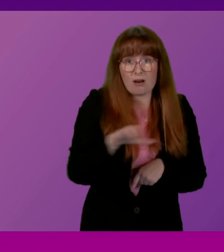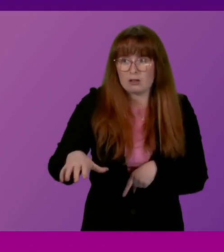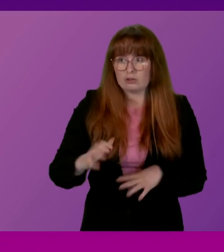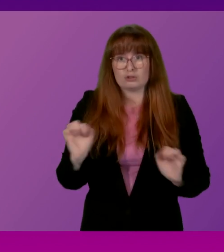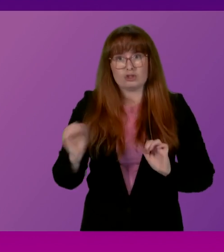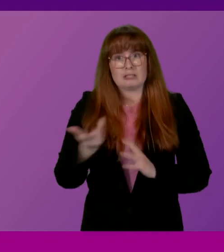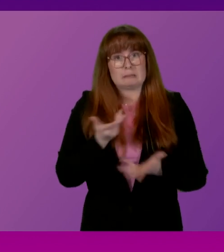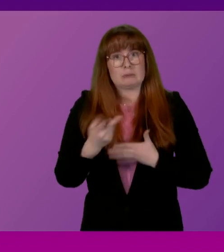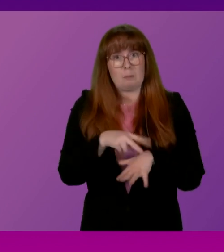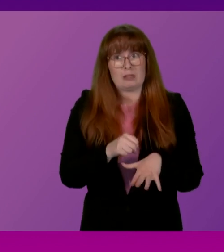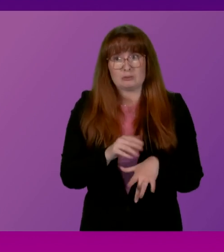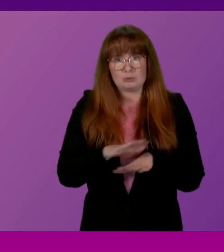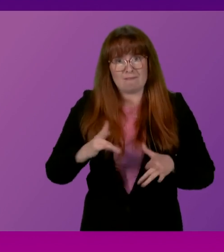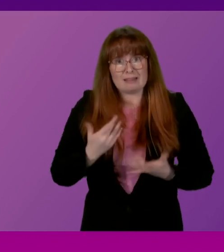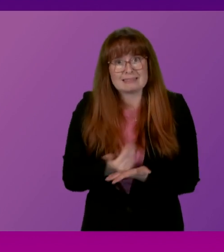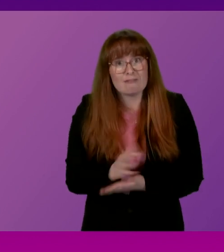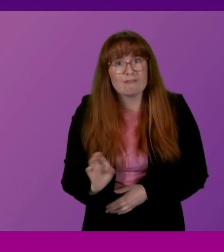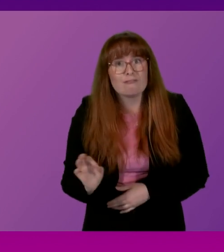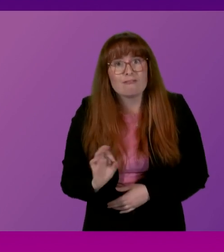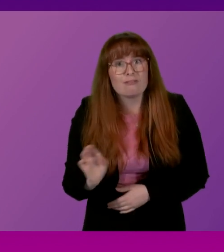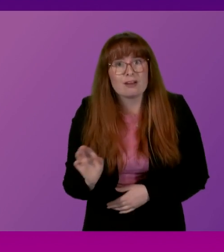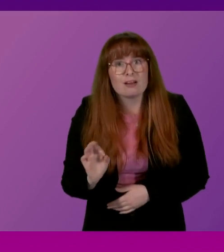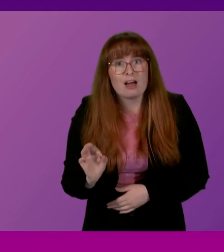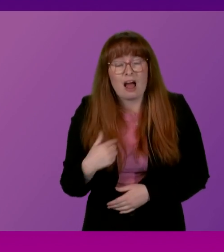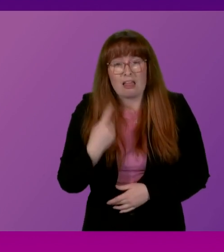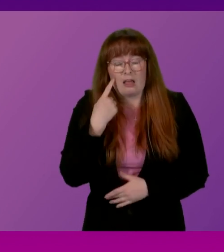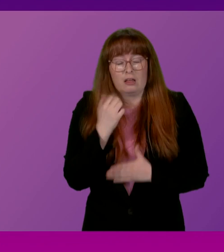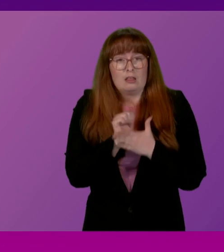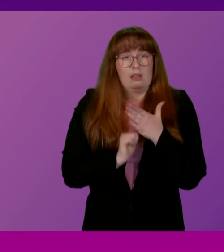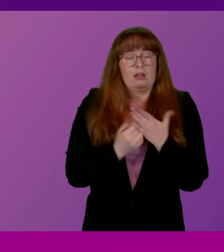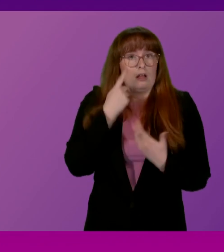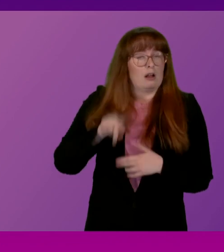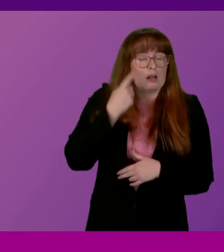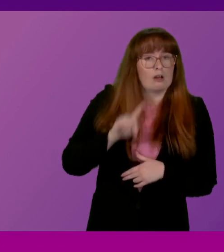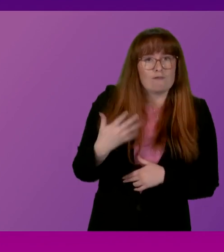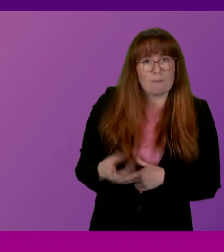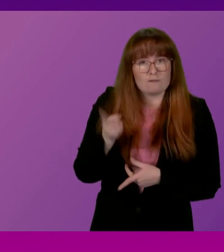officer will not feel any safer after having heard what was, frankly, a head-in-the-sand answer from the First Minister.